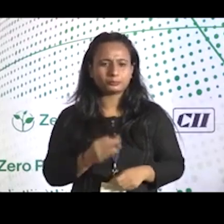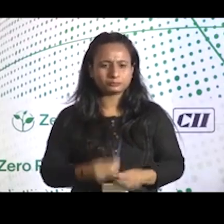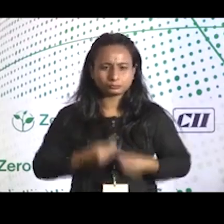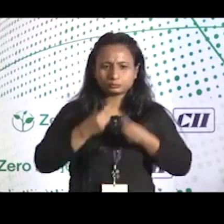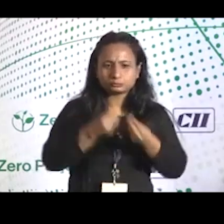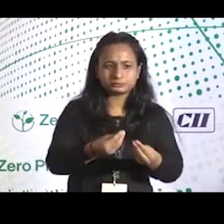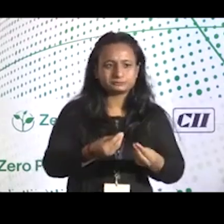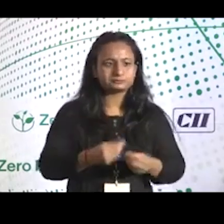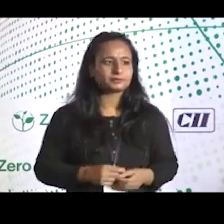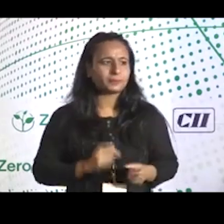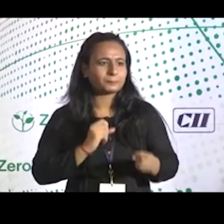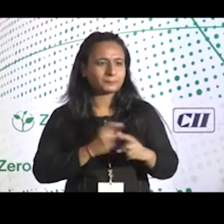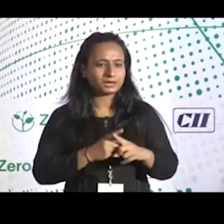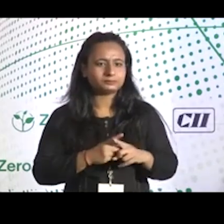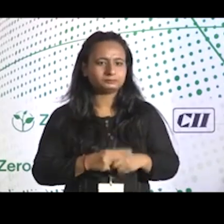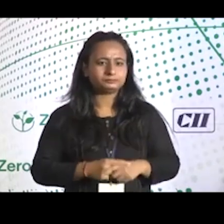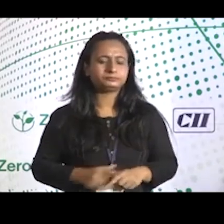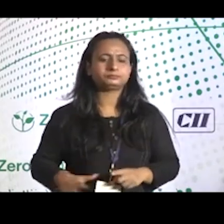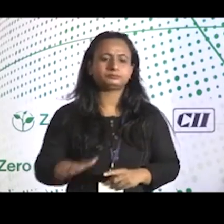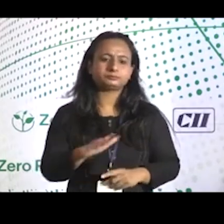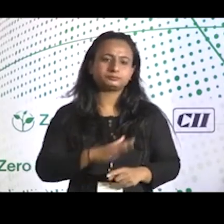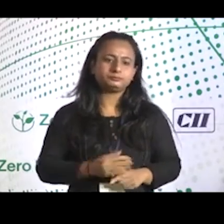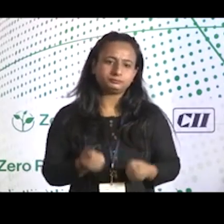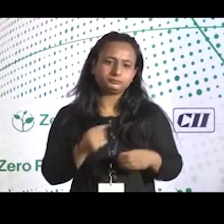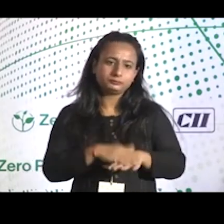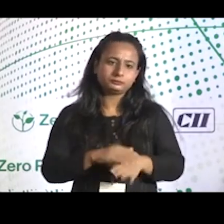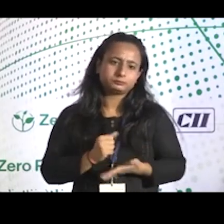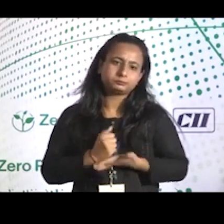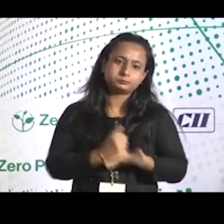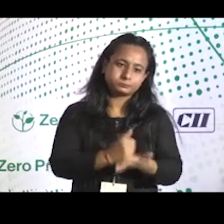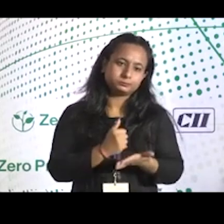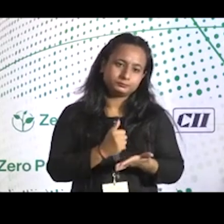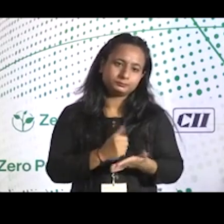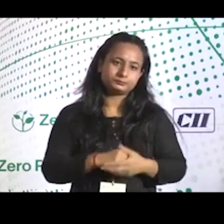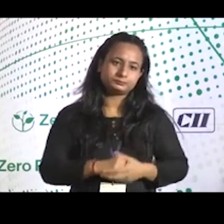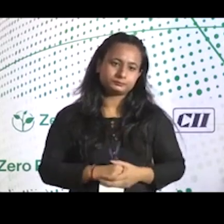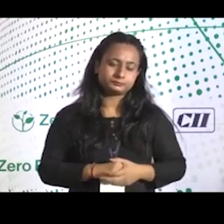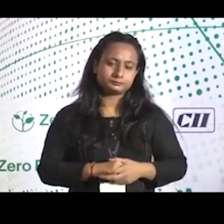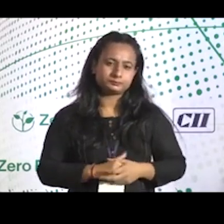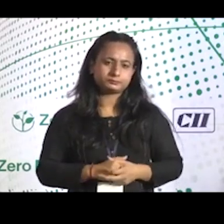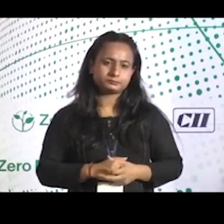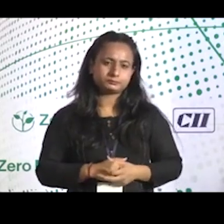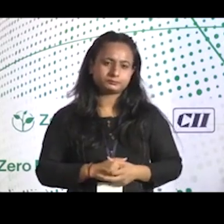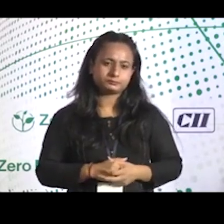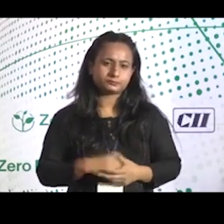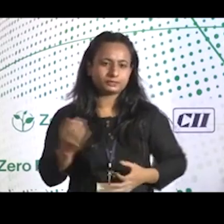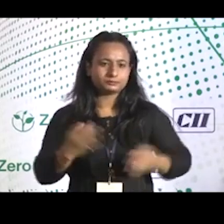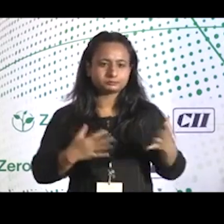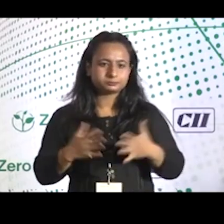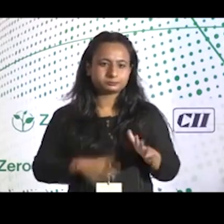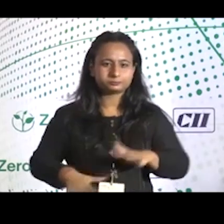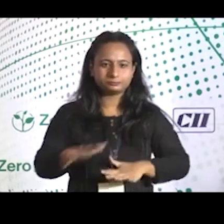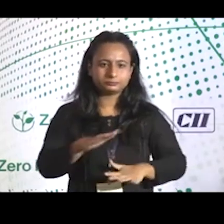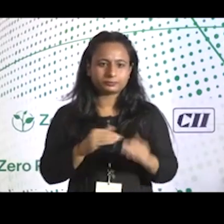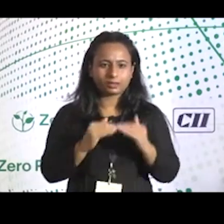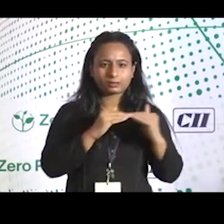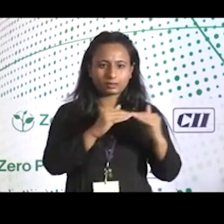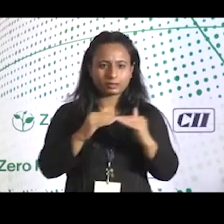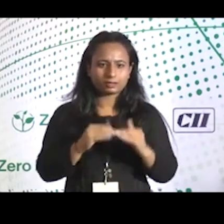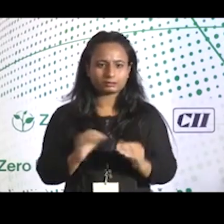This whole space of impulsive investments and is a very heterogenous space, right? Not all opportunities are the same, and they require a very different mix